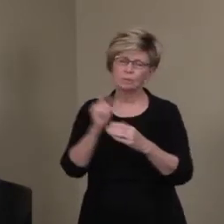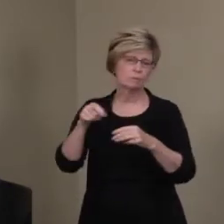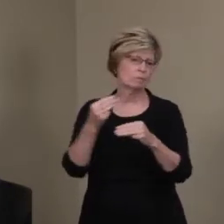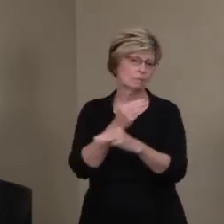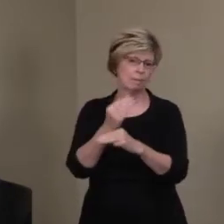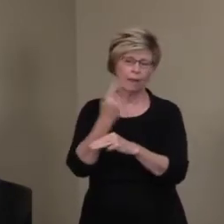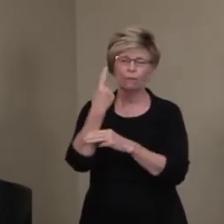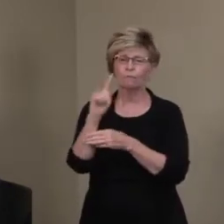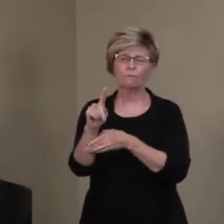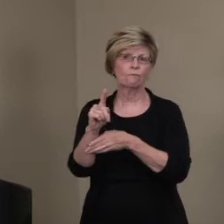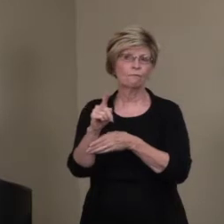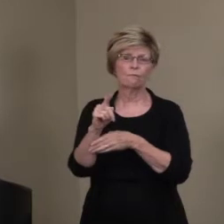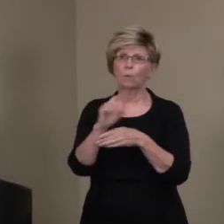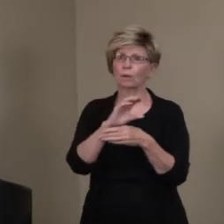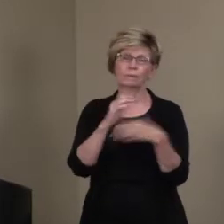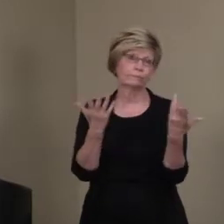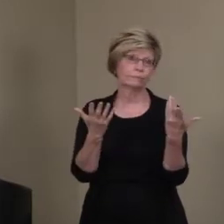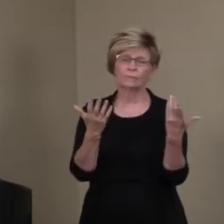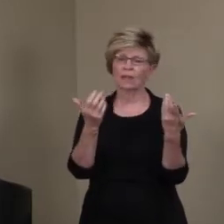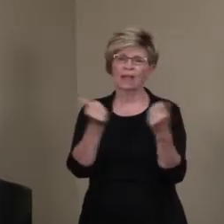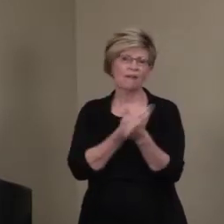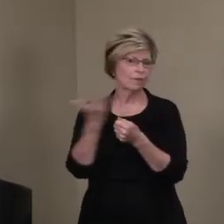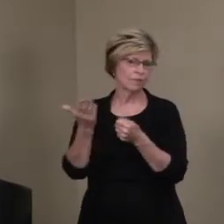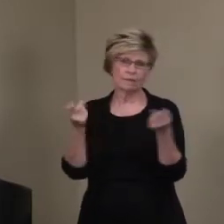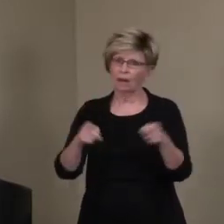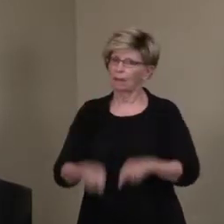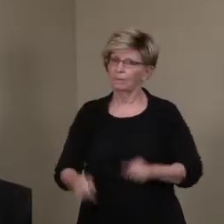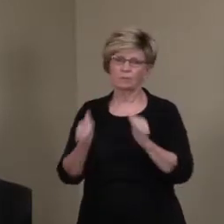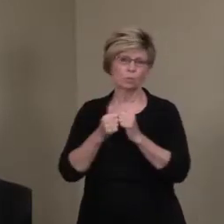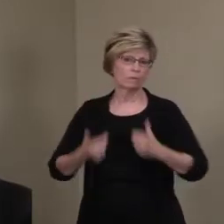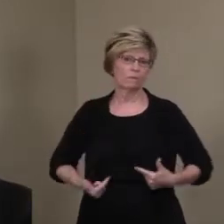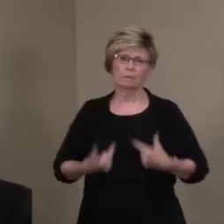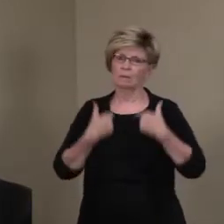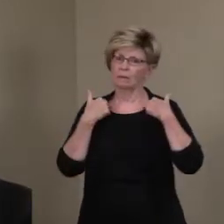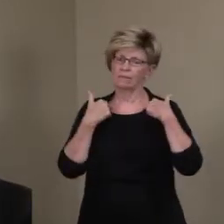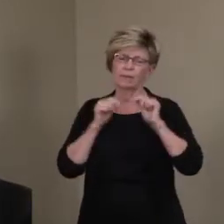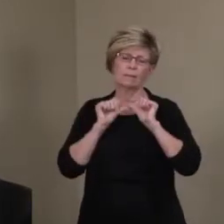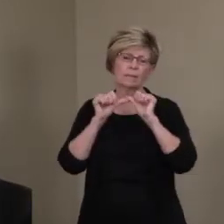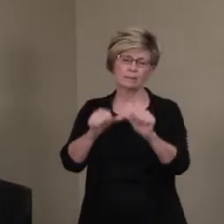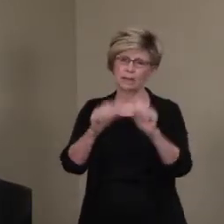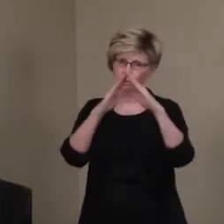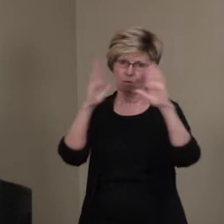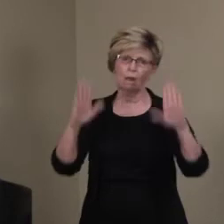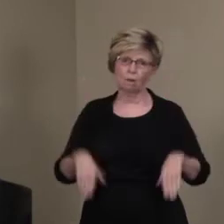math is a necessary skill for budgeting and for everything that happens in life